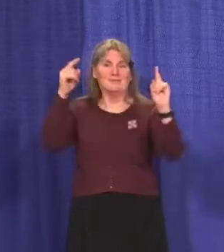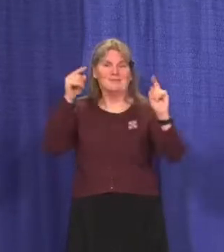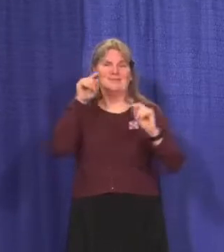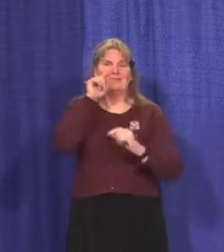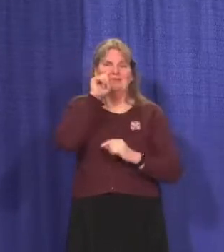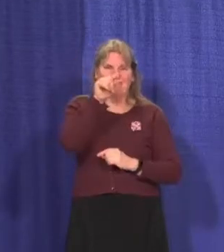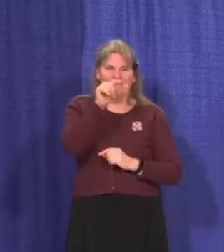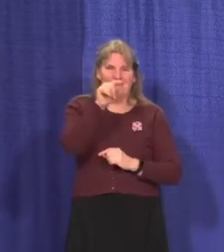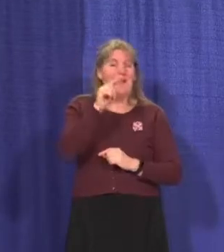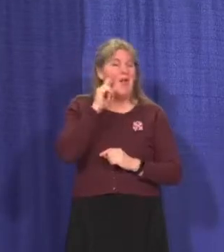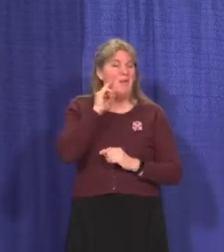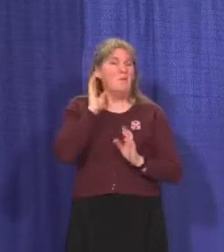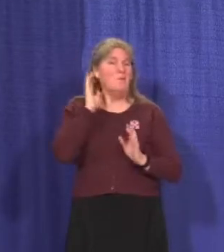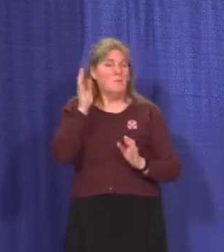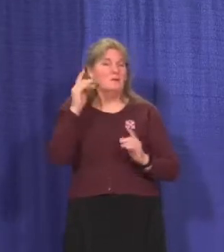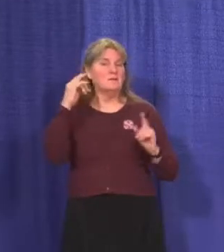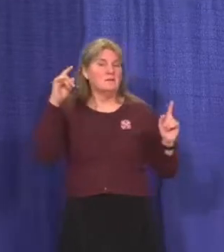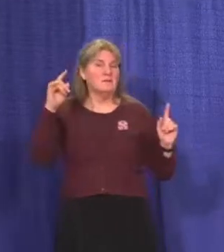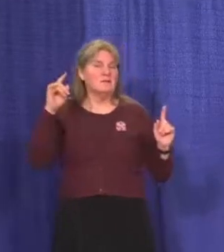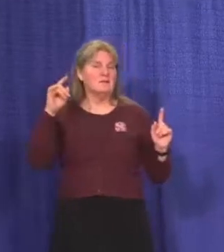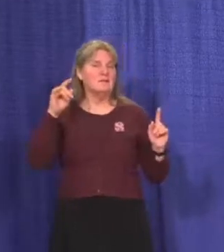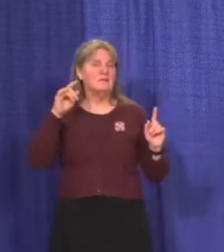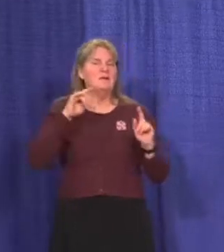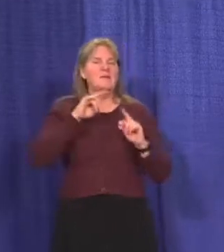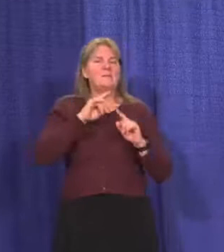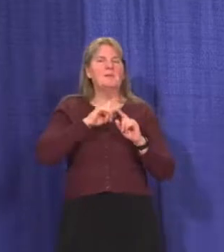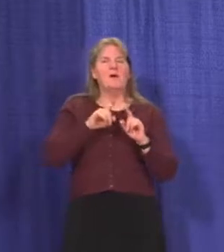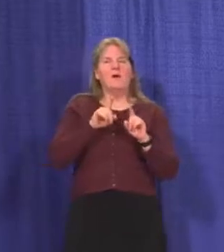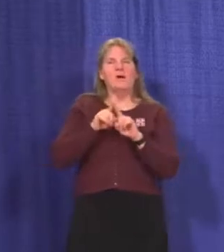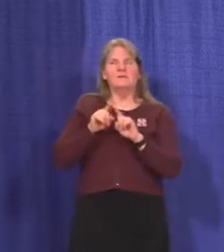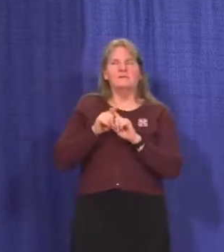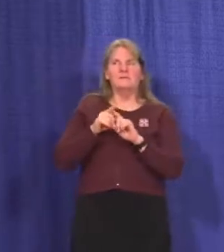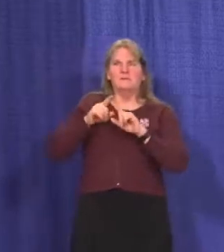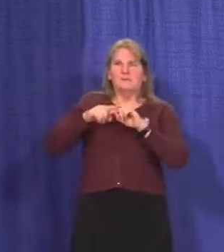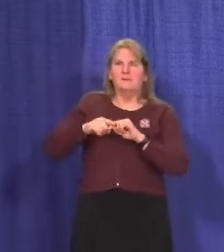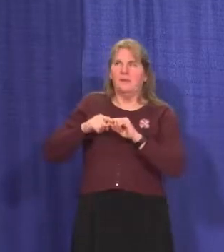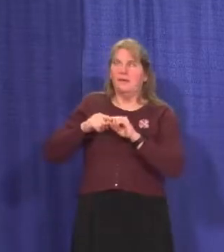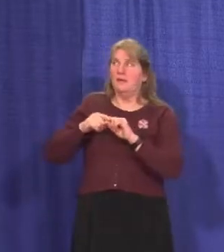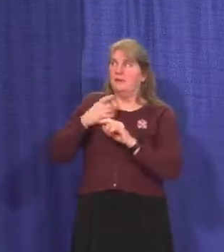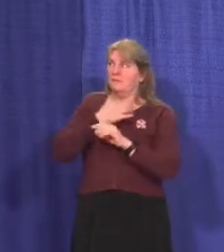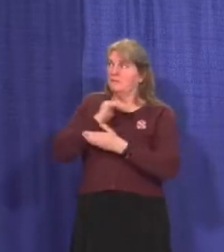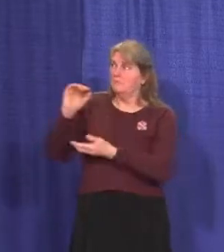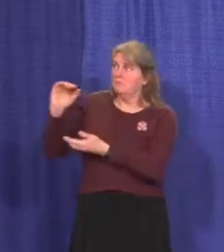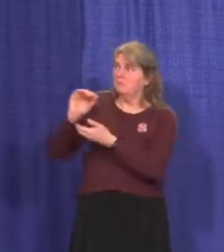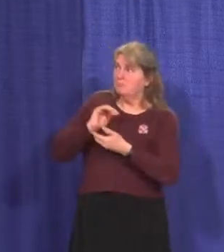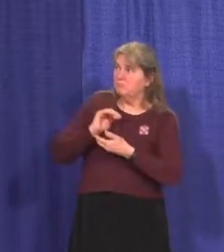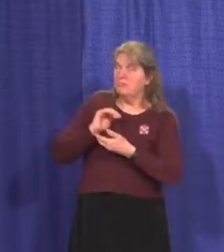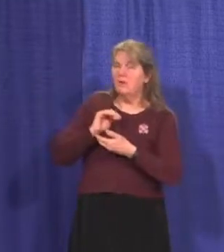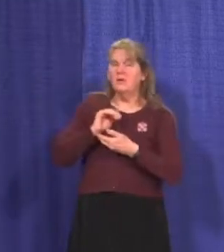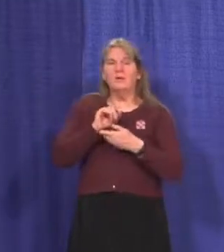It depends on supply but also on that number of people agreeing